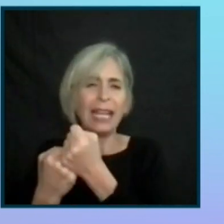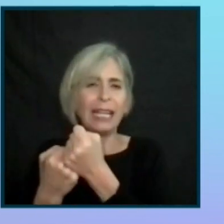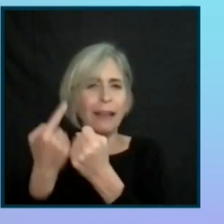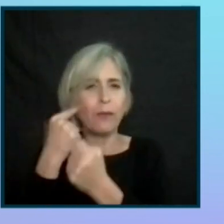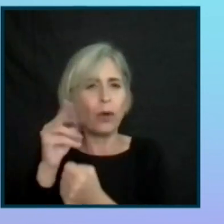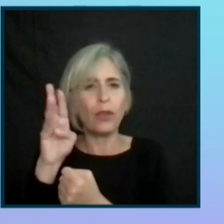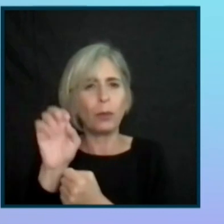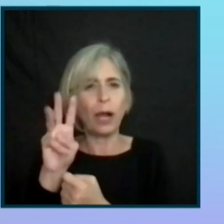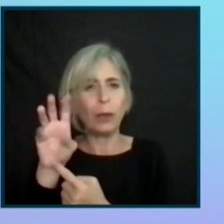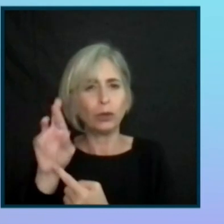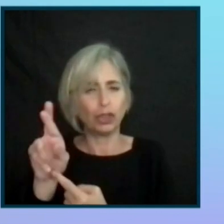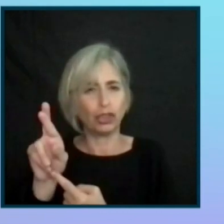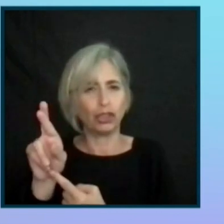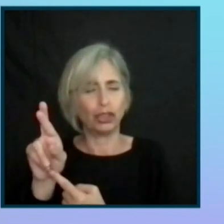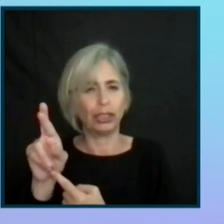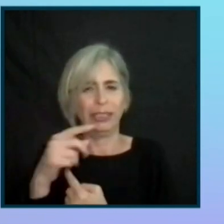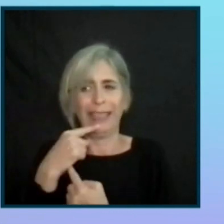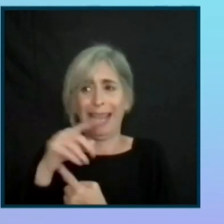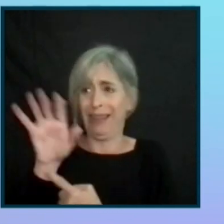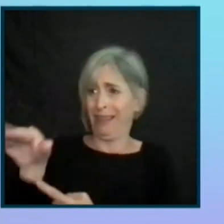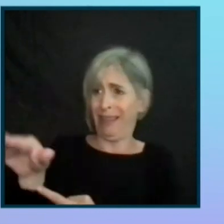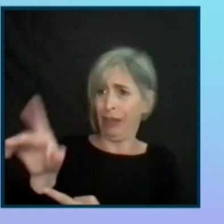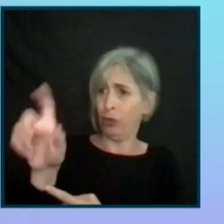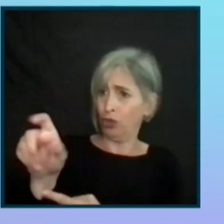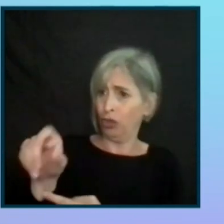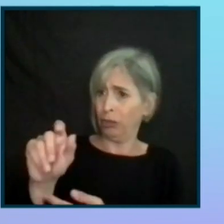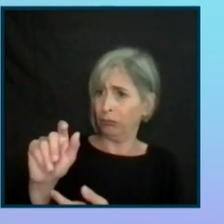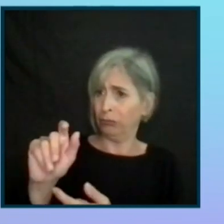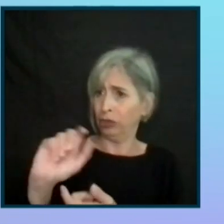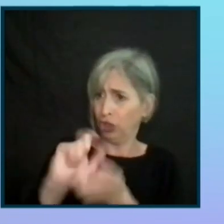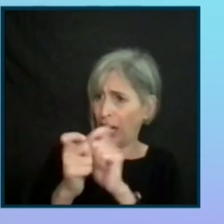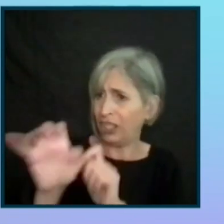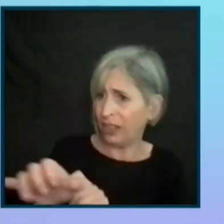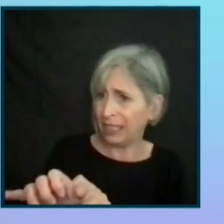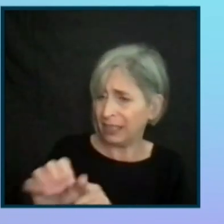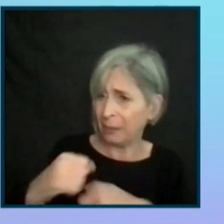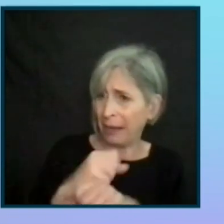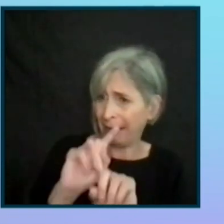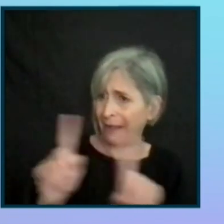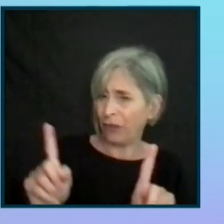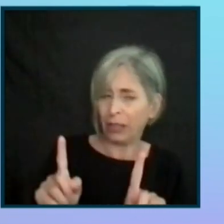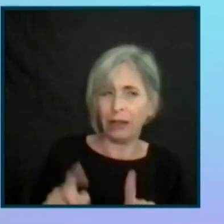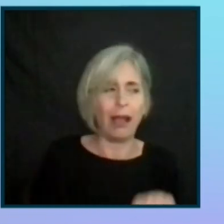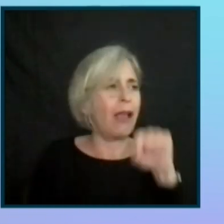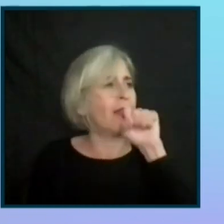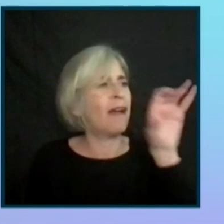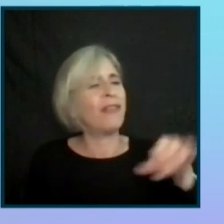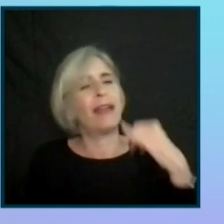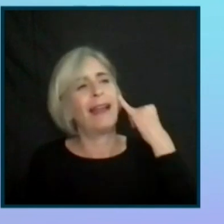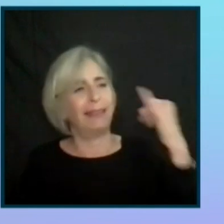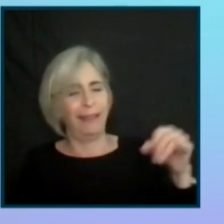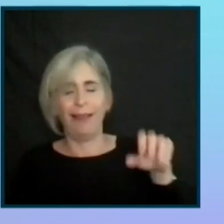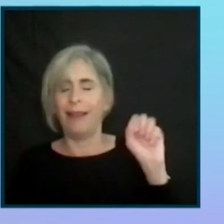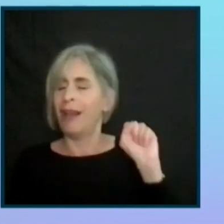hey, this is something that should be interpreted differently per se. I love that idea so much that I actually tried